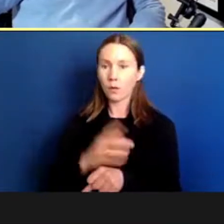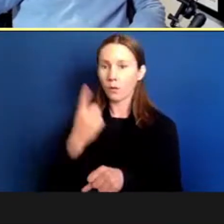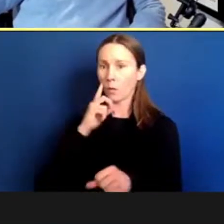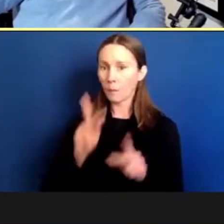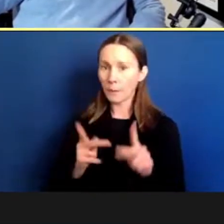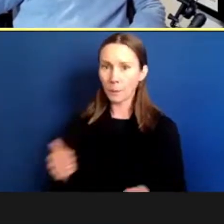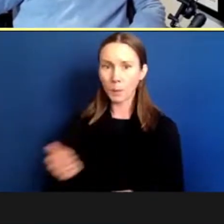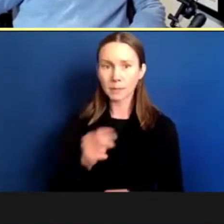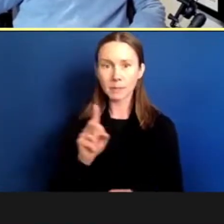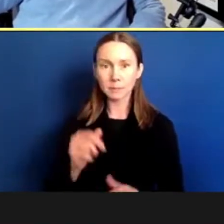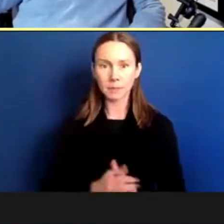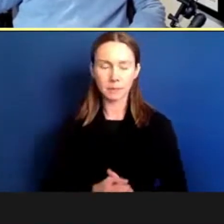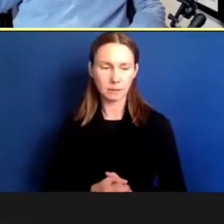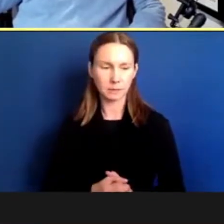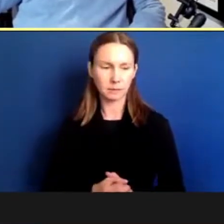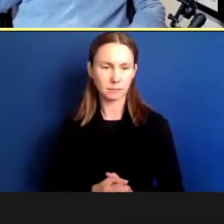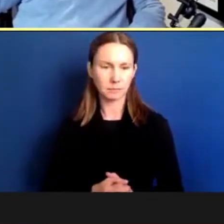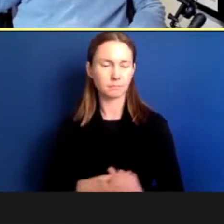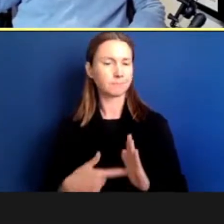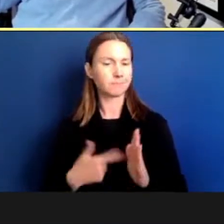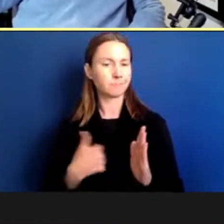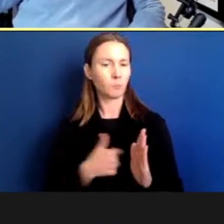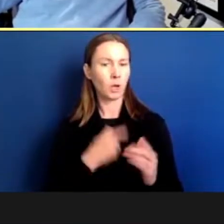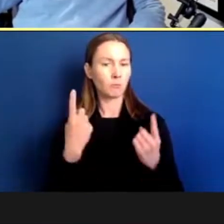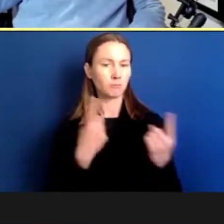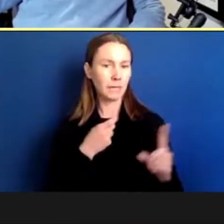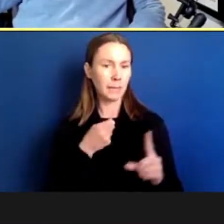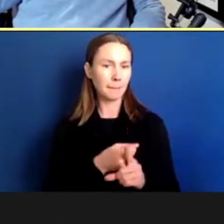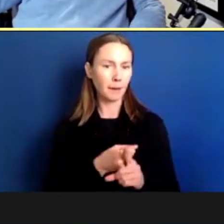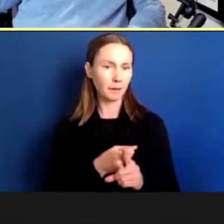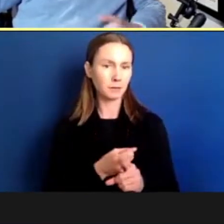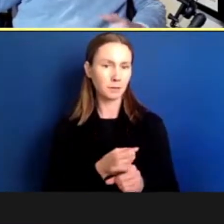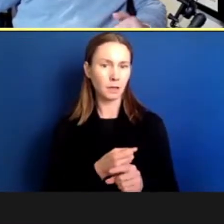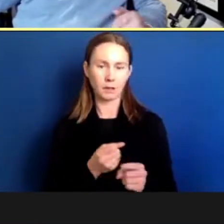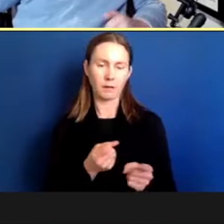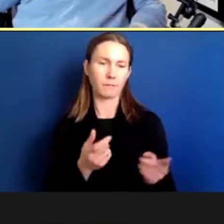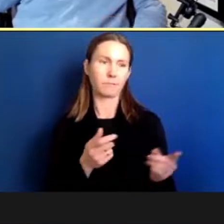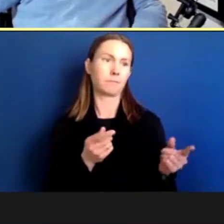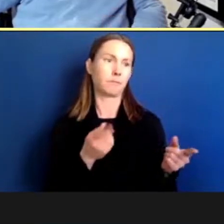Here we're looking at the impact of the pandemic on people across all categories of disability,